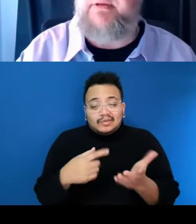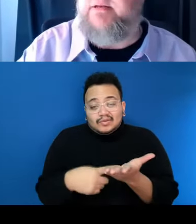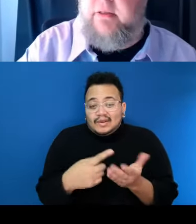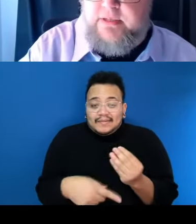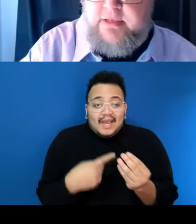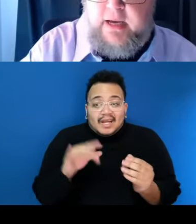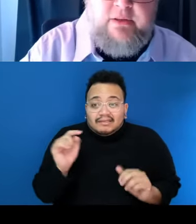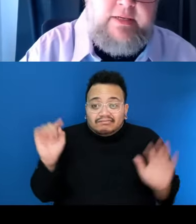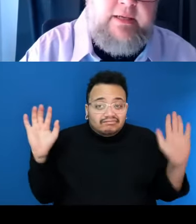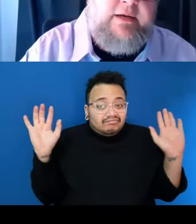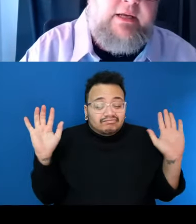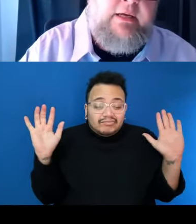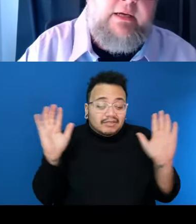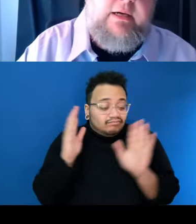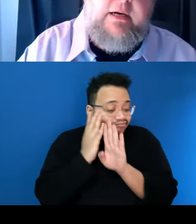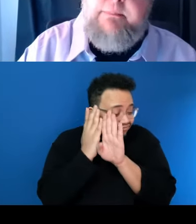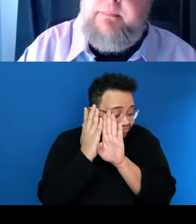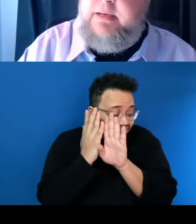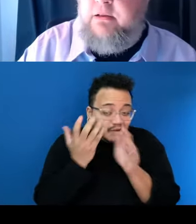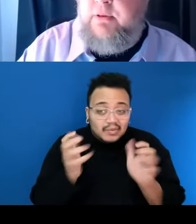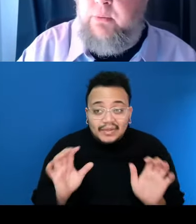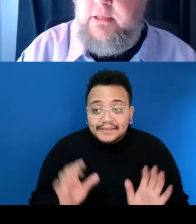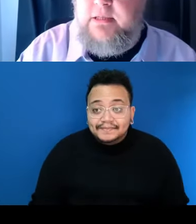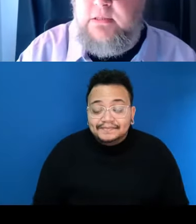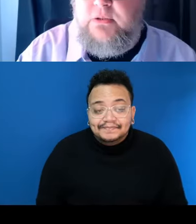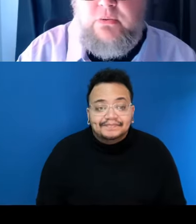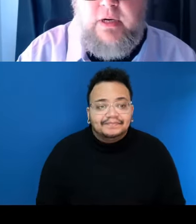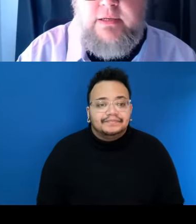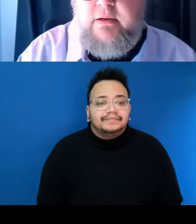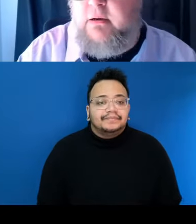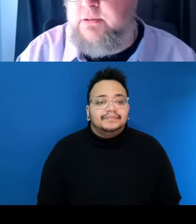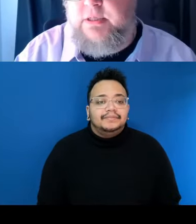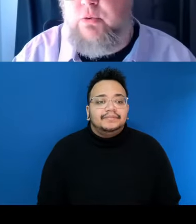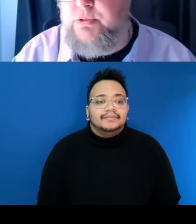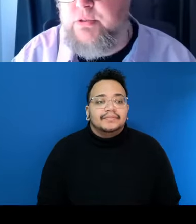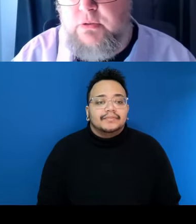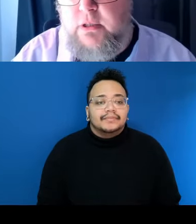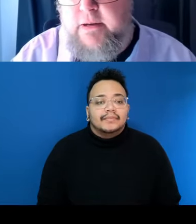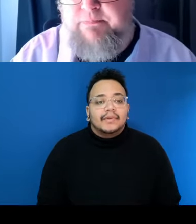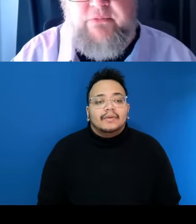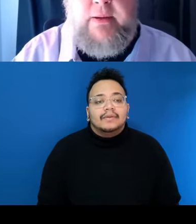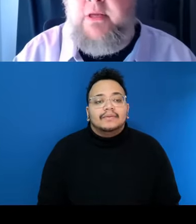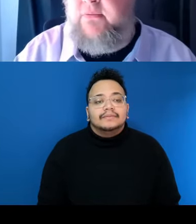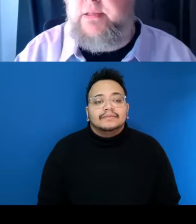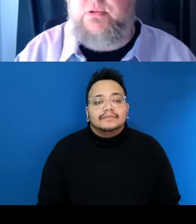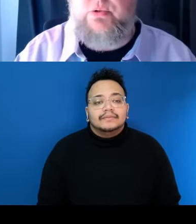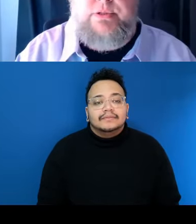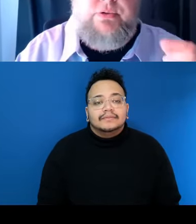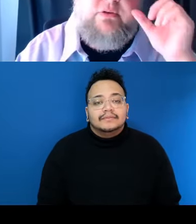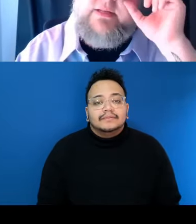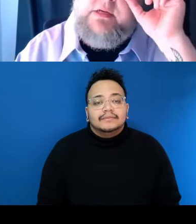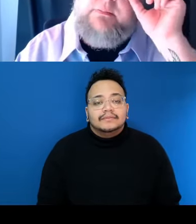That can be another denial of identity. Not allowing kids to go to family events or social events,